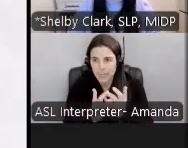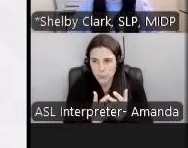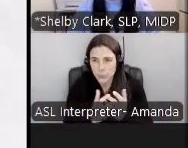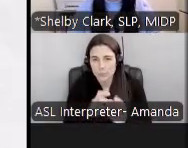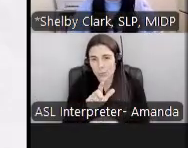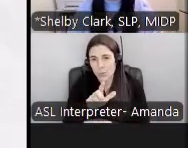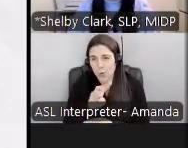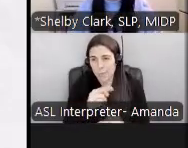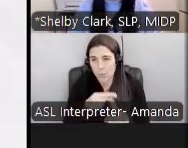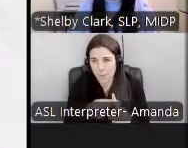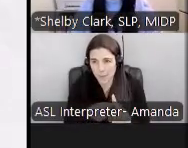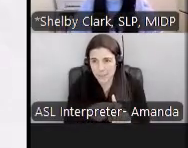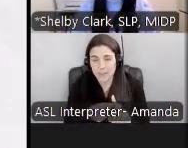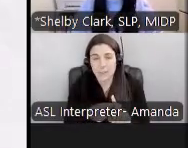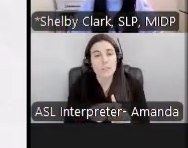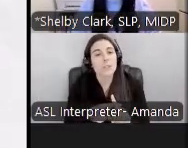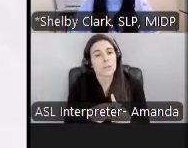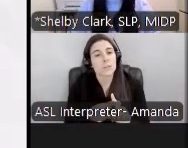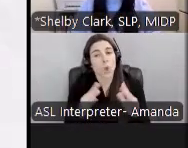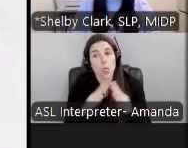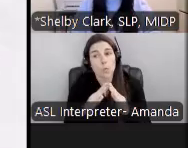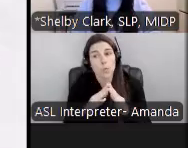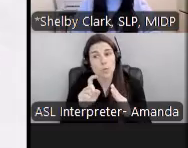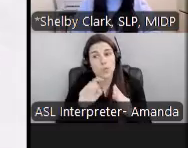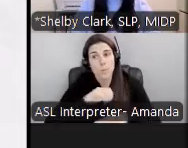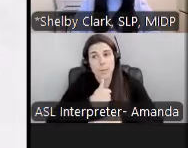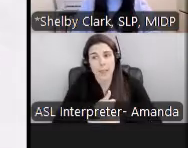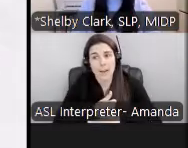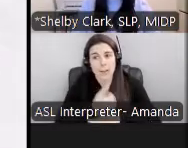the roof deck should be laid so if we have no combinations by 24